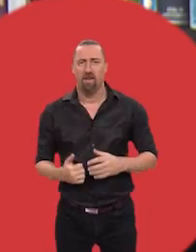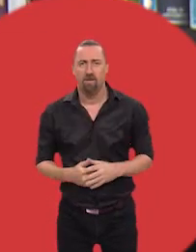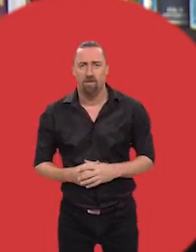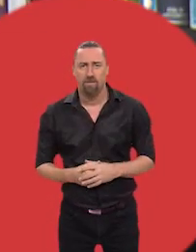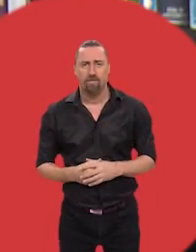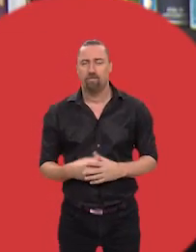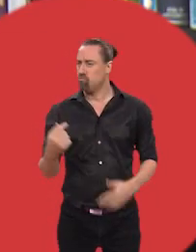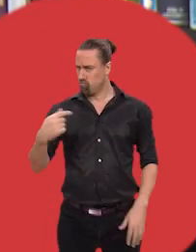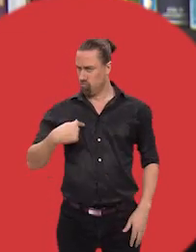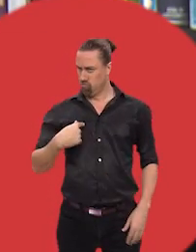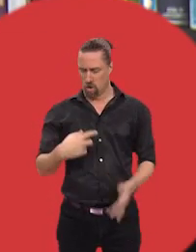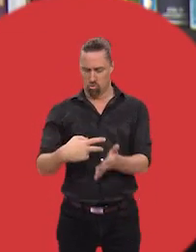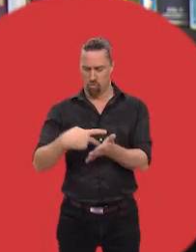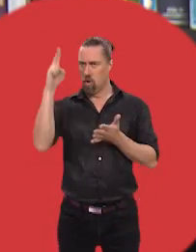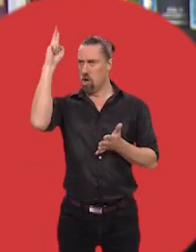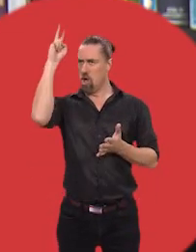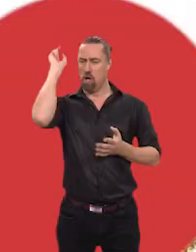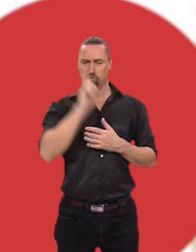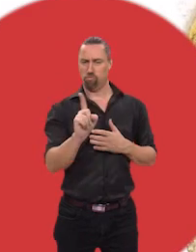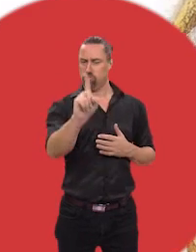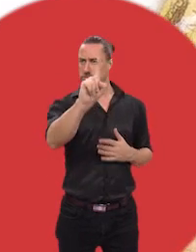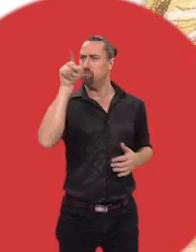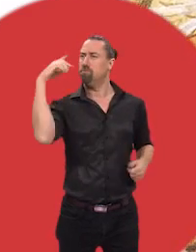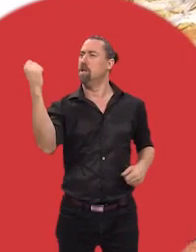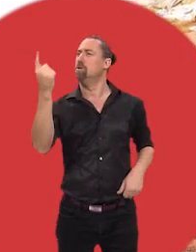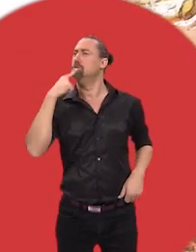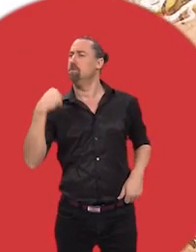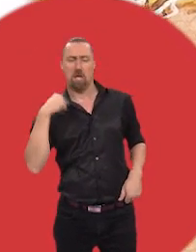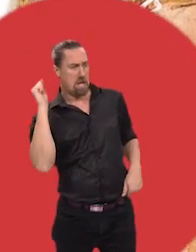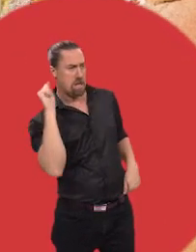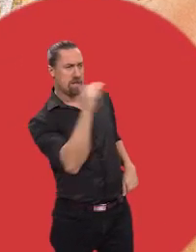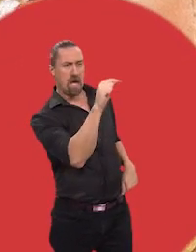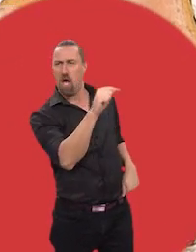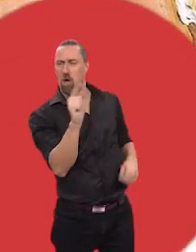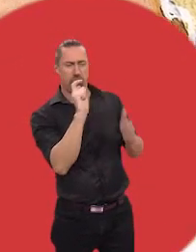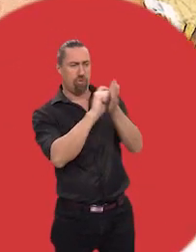"I'm not going on," Charlie said. "Till you tell what that writing there says.